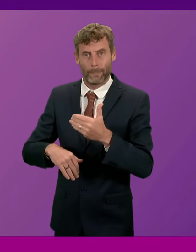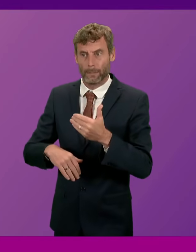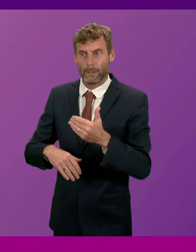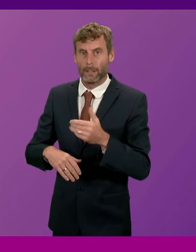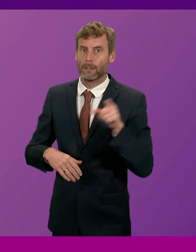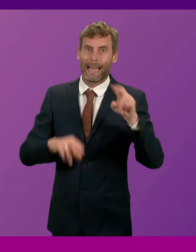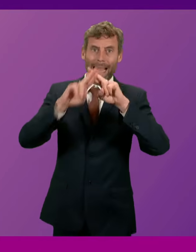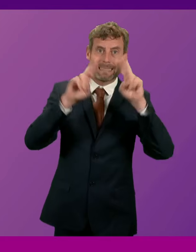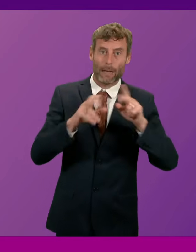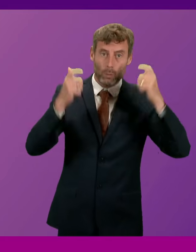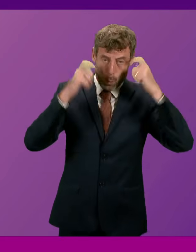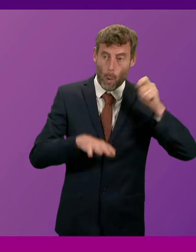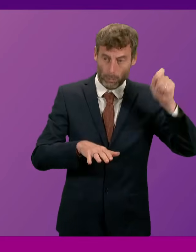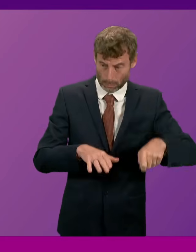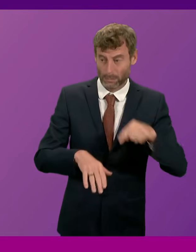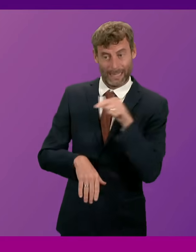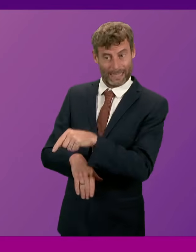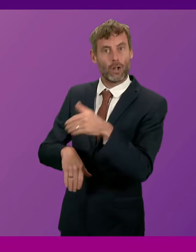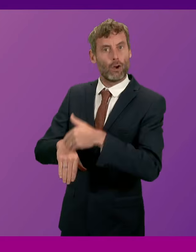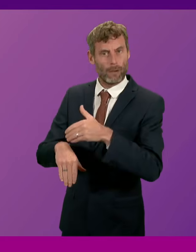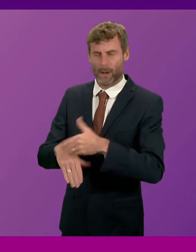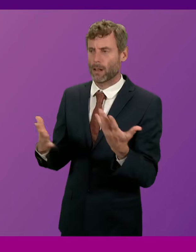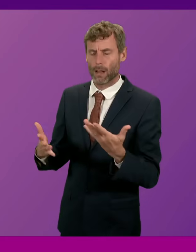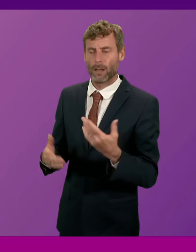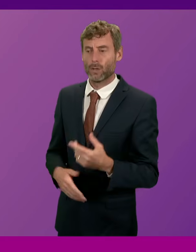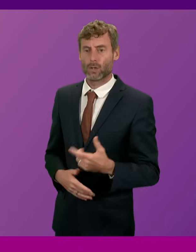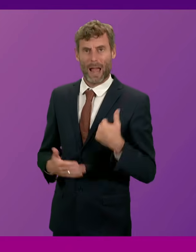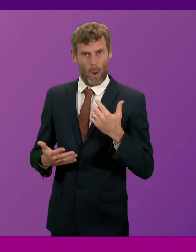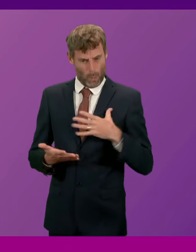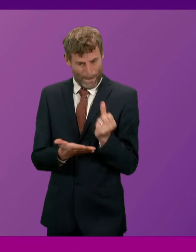I ask the First Minister to confirm that that law will be applied in full and that anyone in